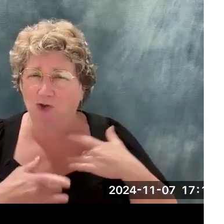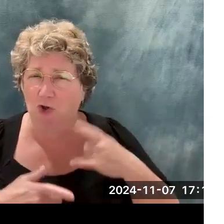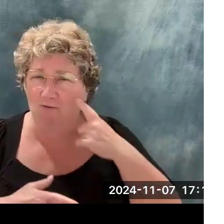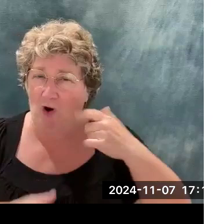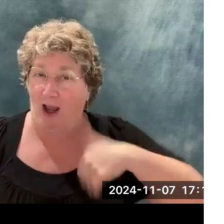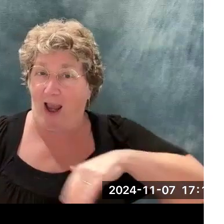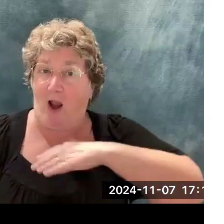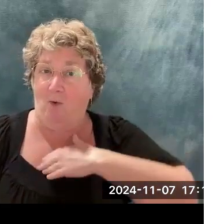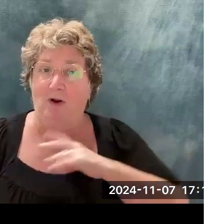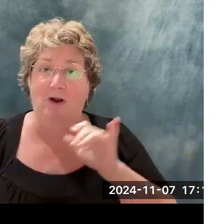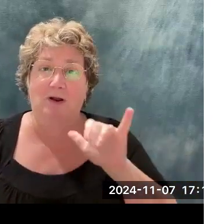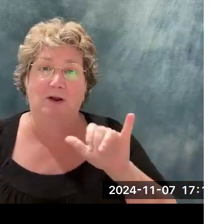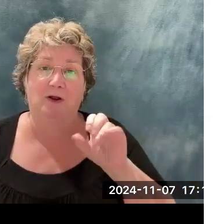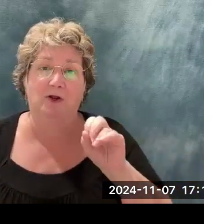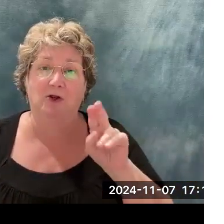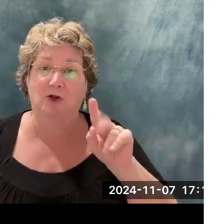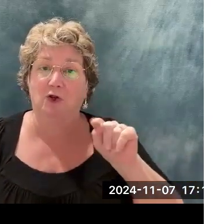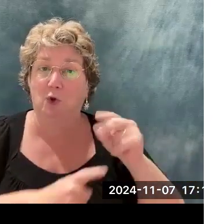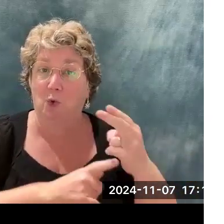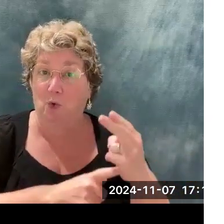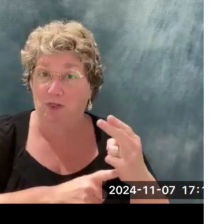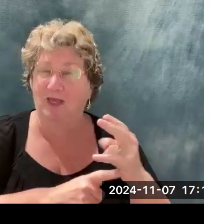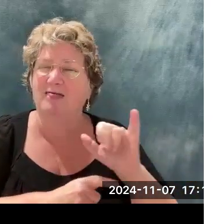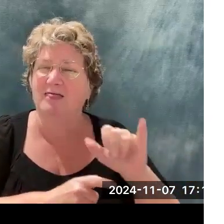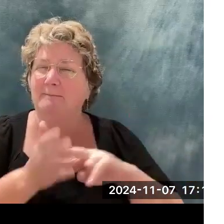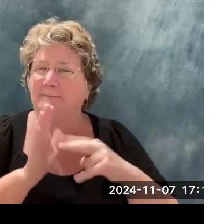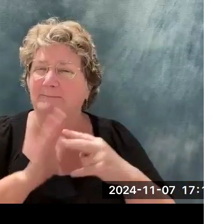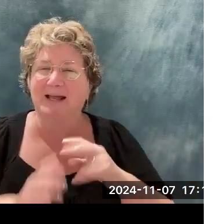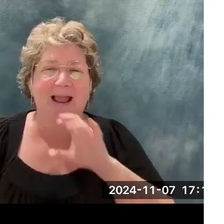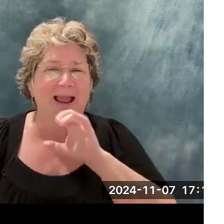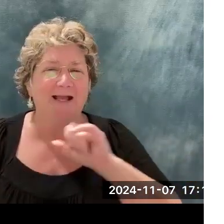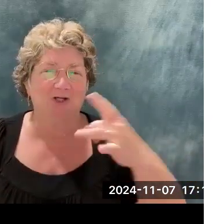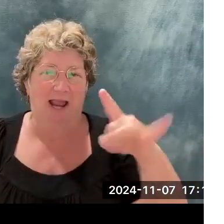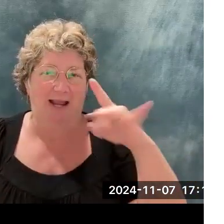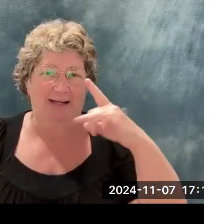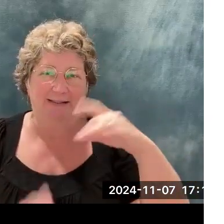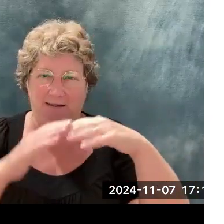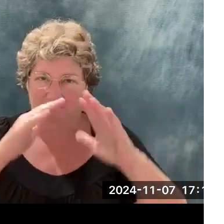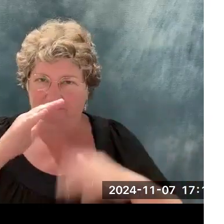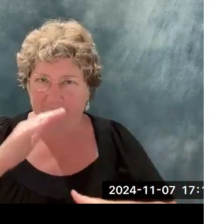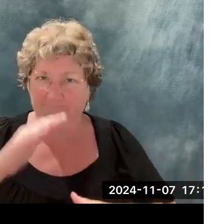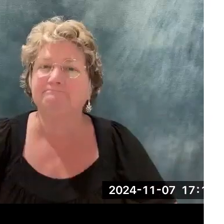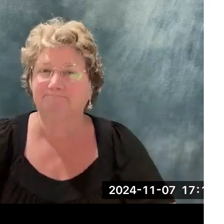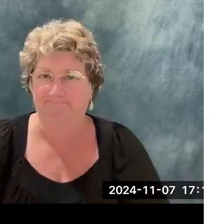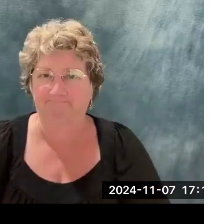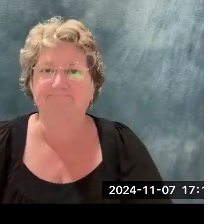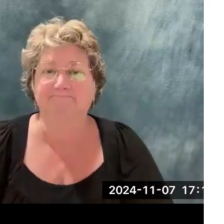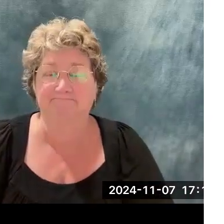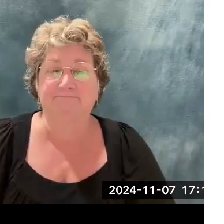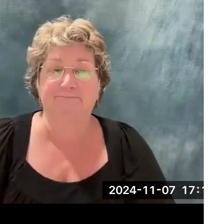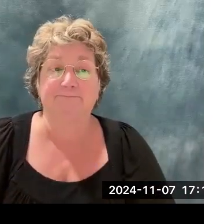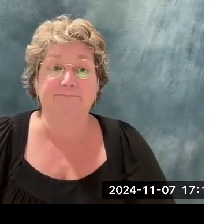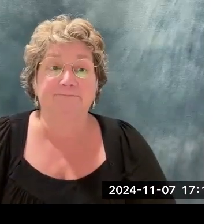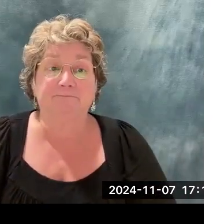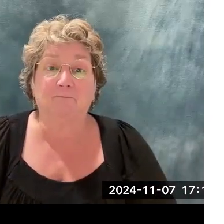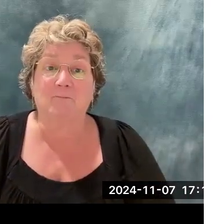I'm talking really more about the 18 and under. In the 2020 SAMHSA, which is the Substance